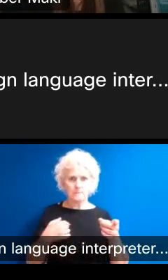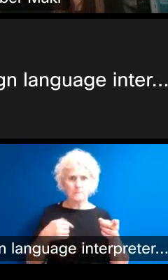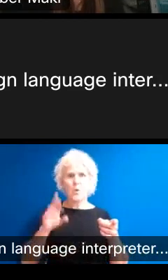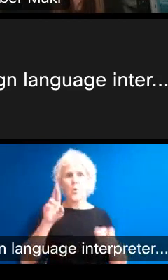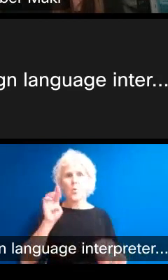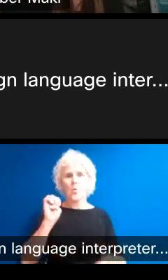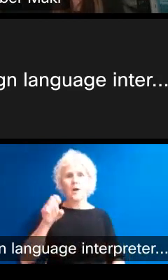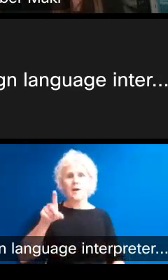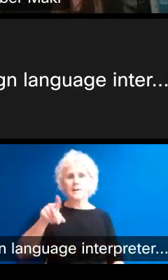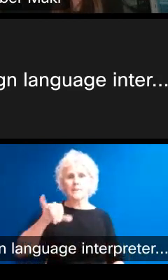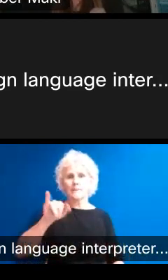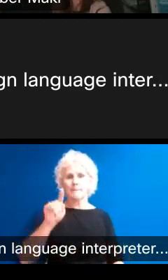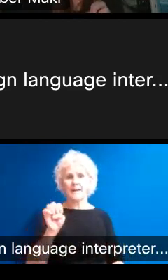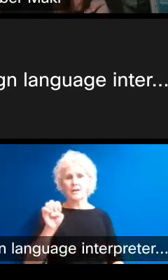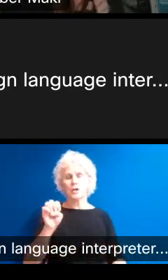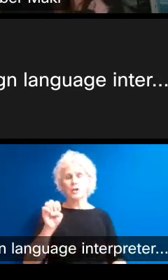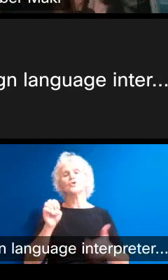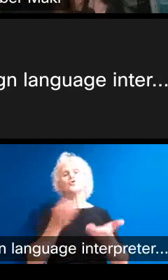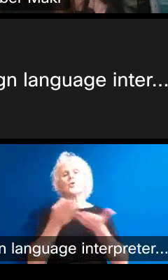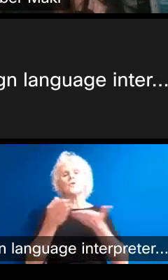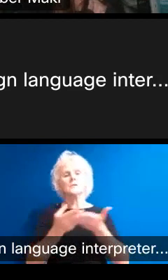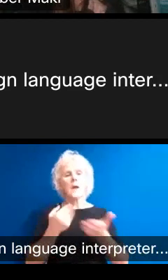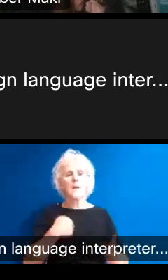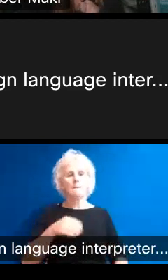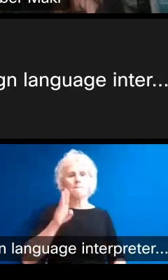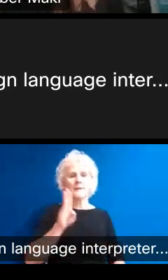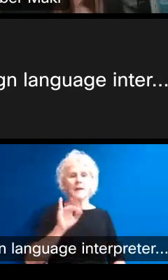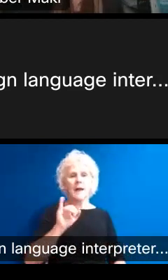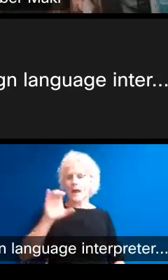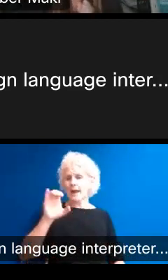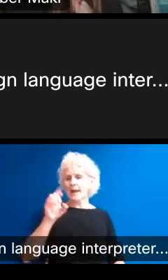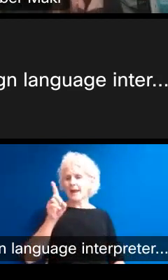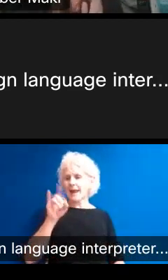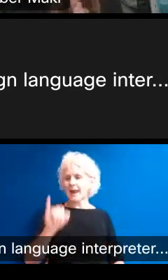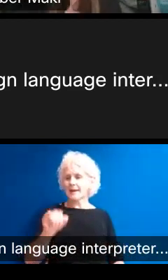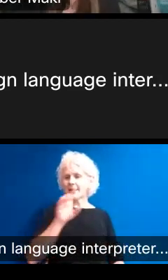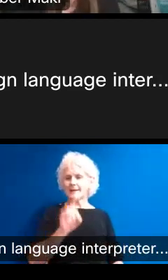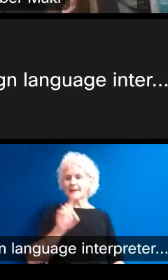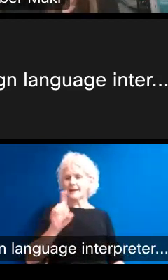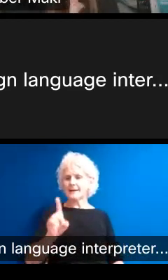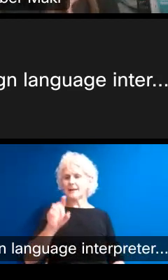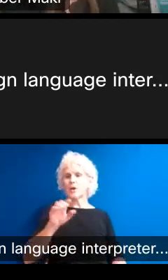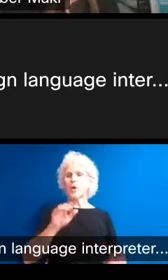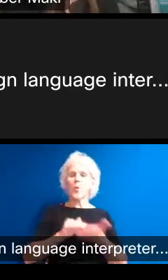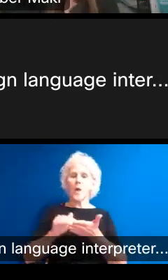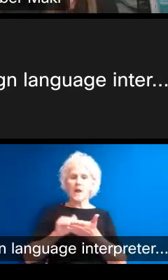available on the BI, CAC, CADI and DD waivers specifically. Just want to make sure everybody